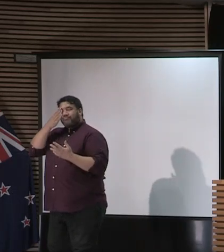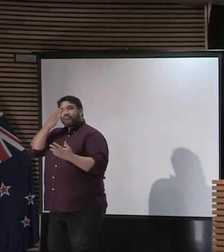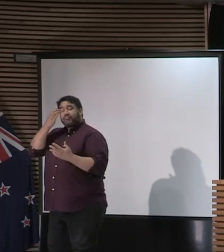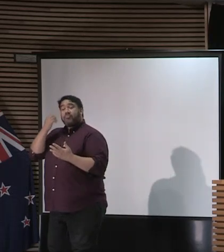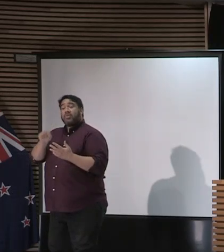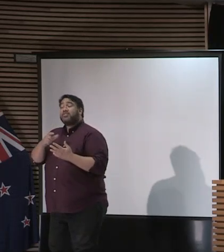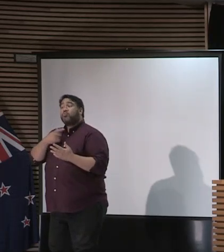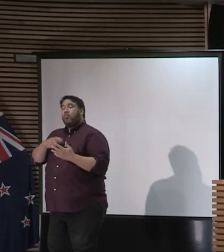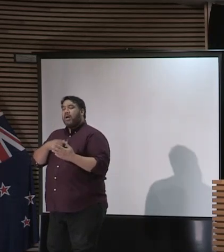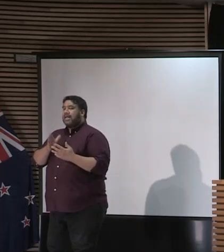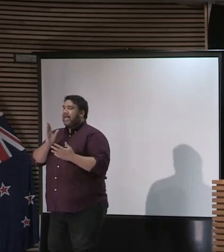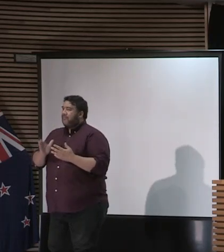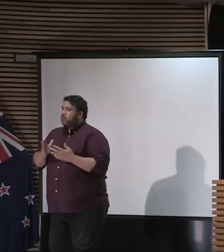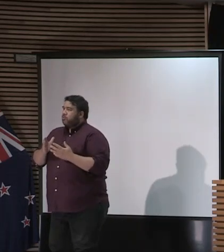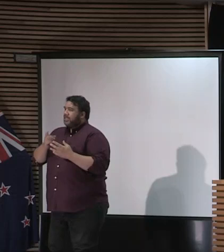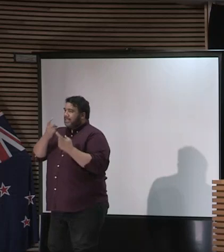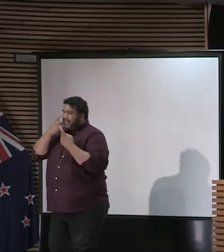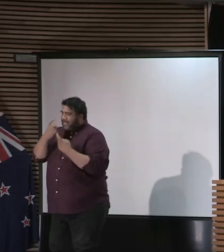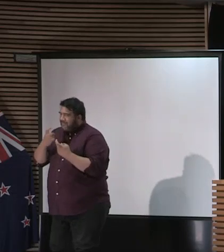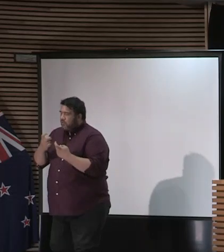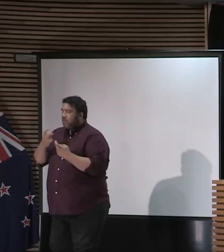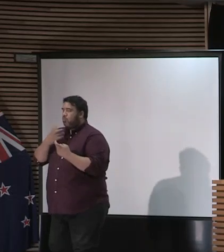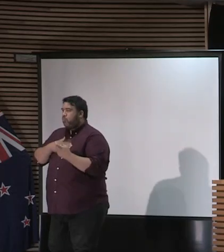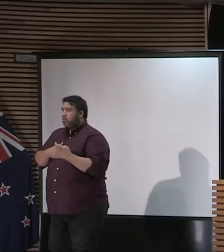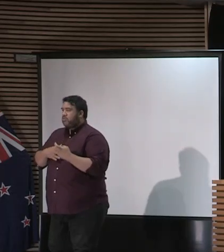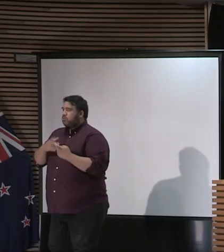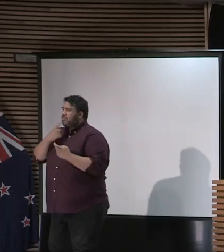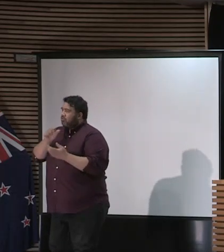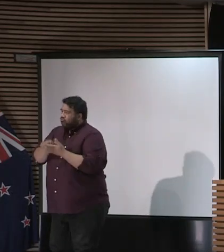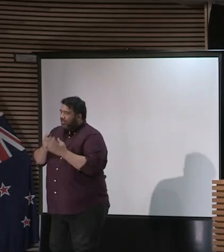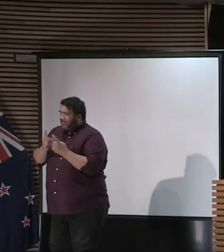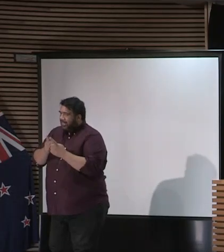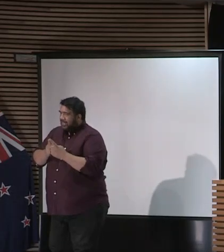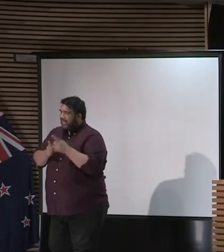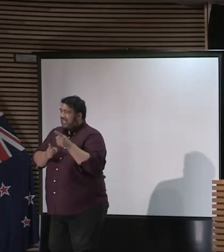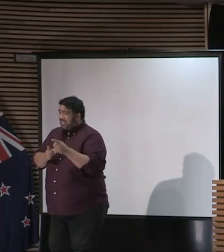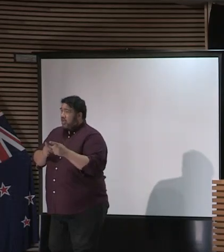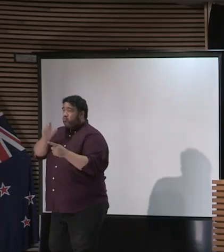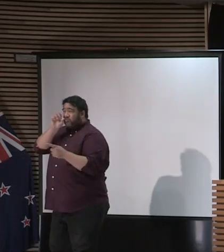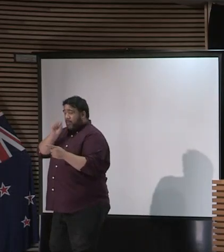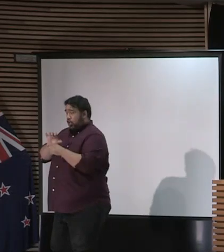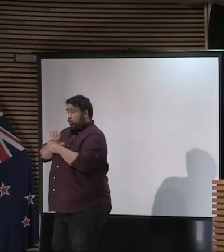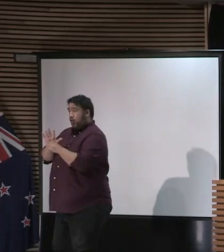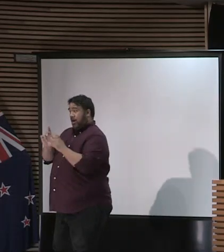them why they can't? Yes, and look, with caution. This is